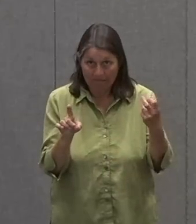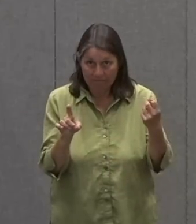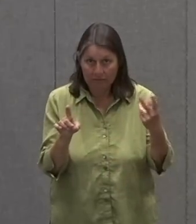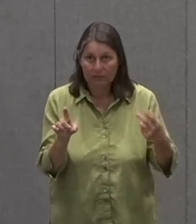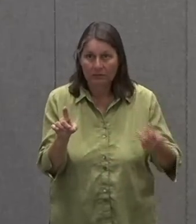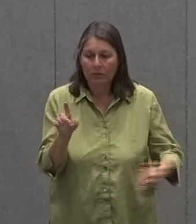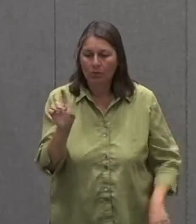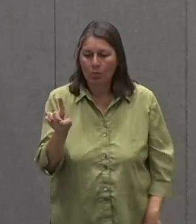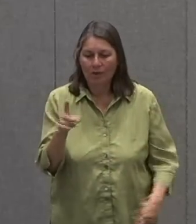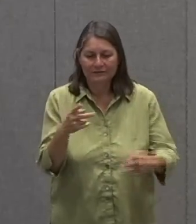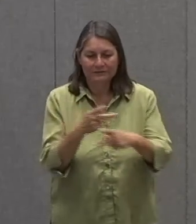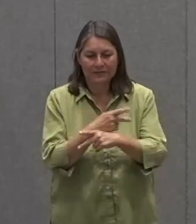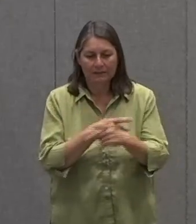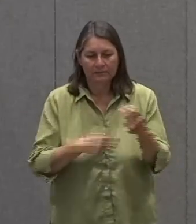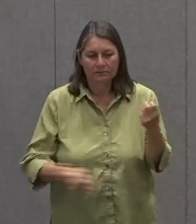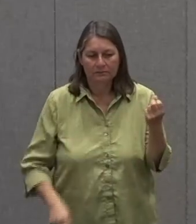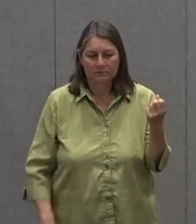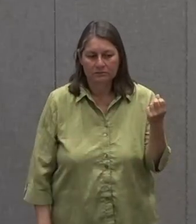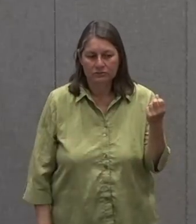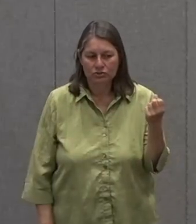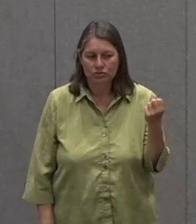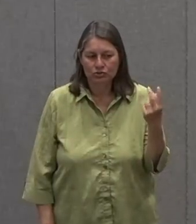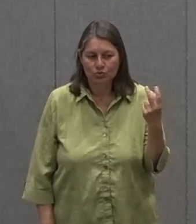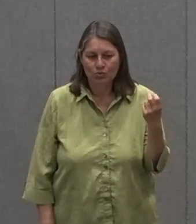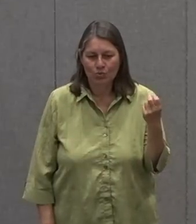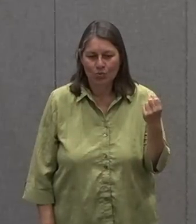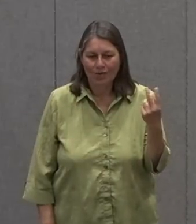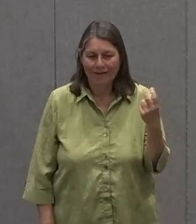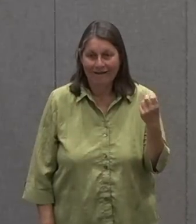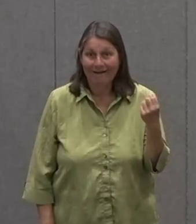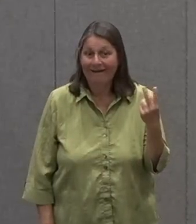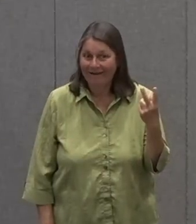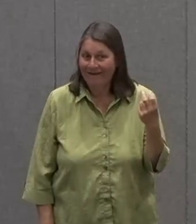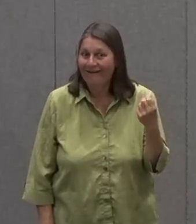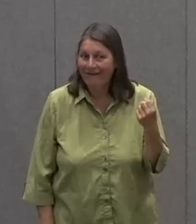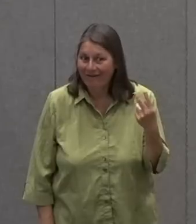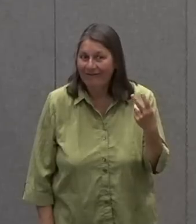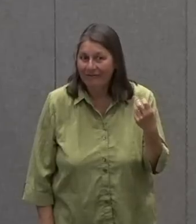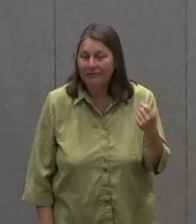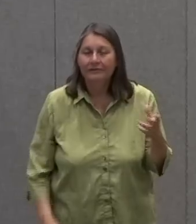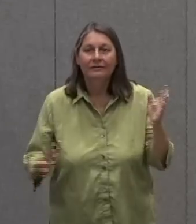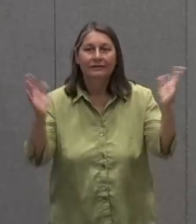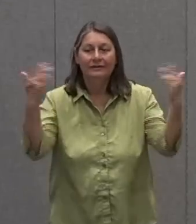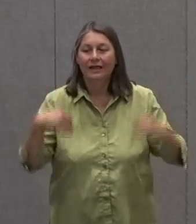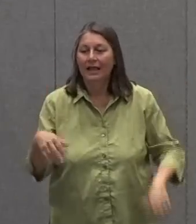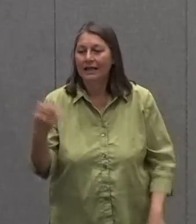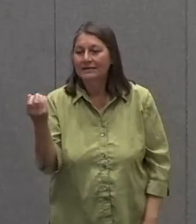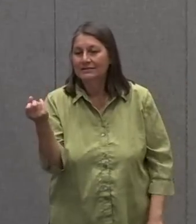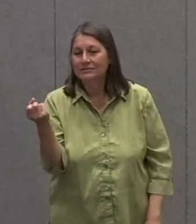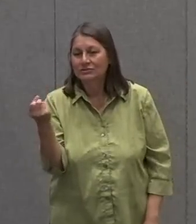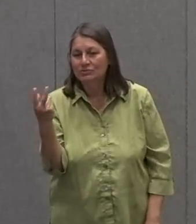Hmm. Right? I'm hearing it. You can count by twos, and how many twos would we have?